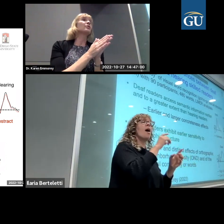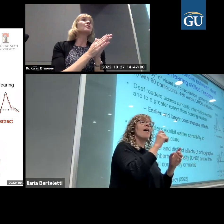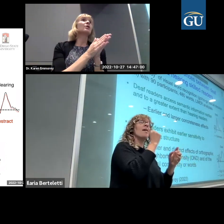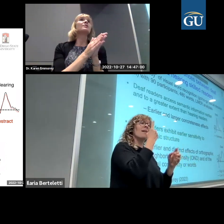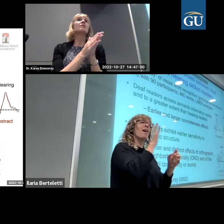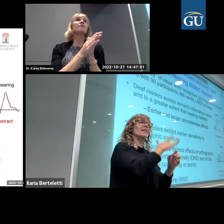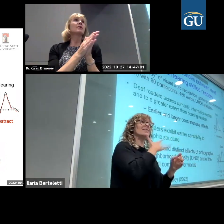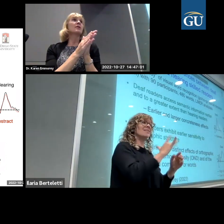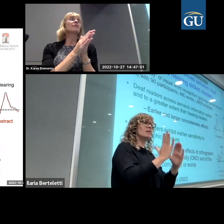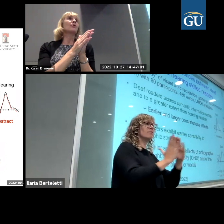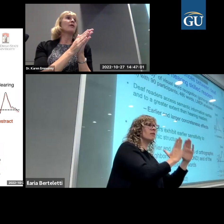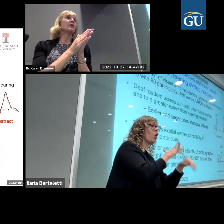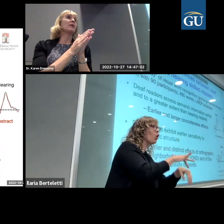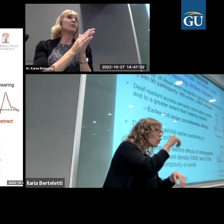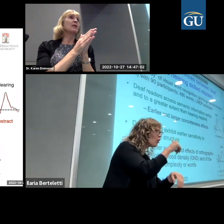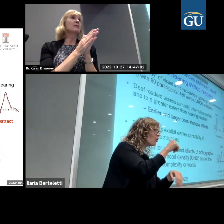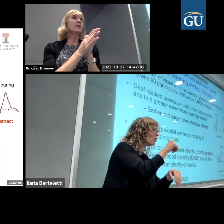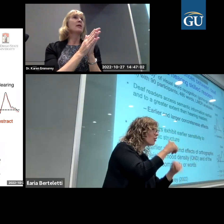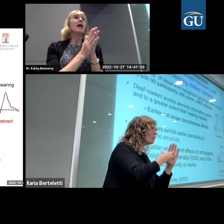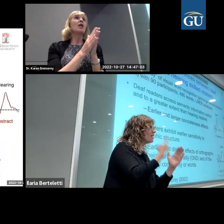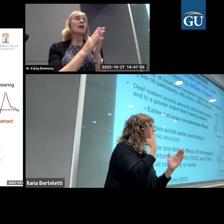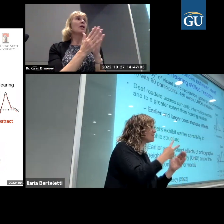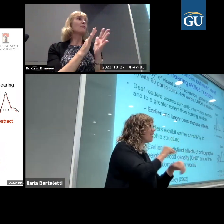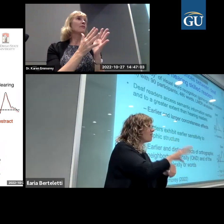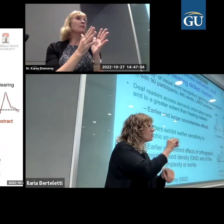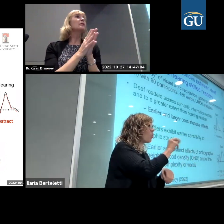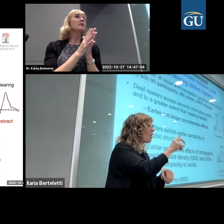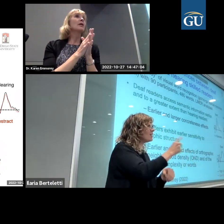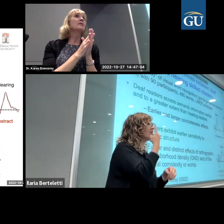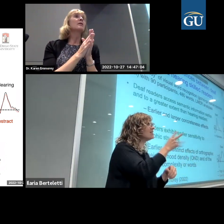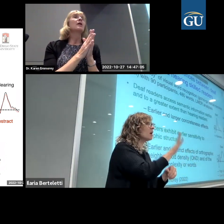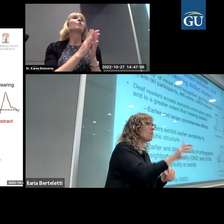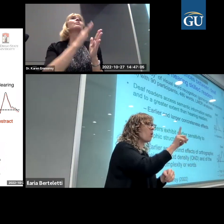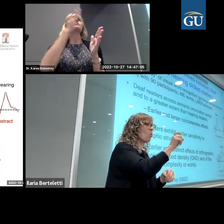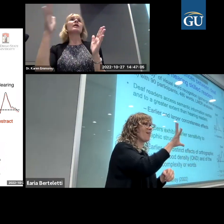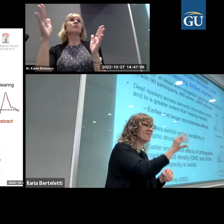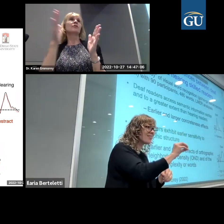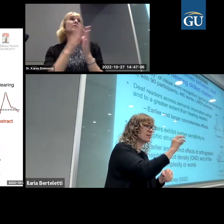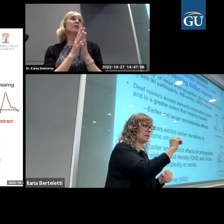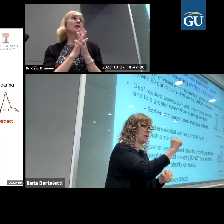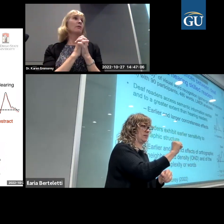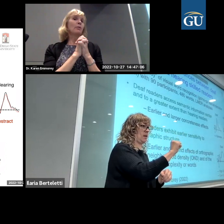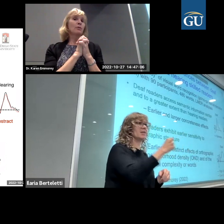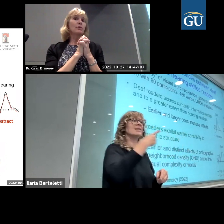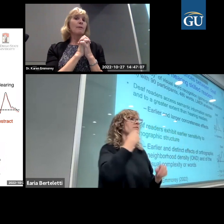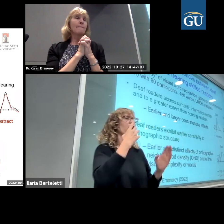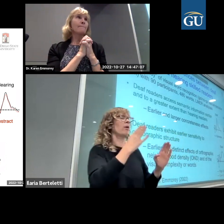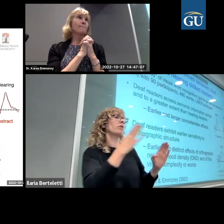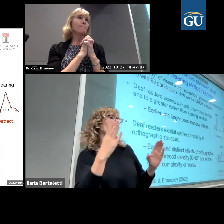We also found effects of visual uh complexity of the word. So this is a low, level kind of visual processing.